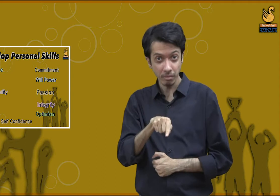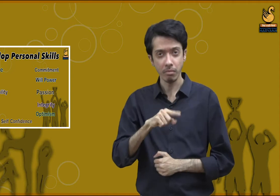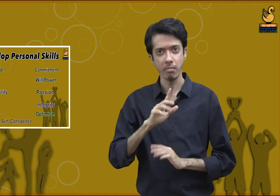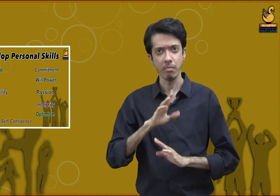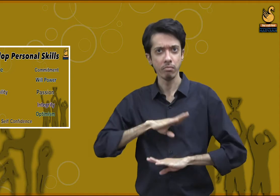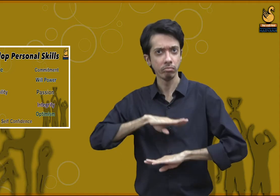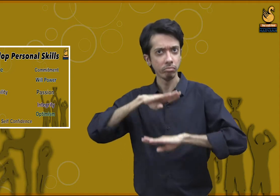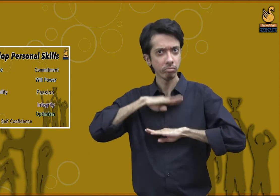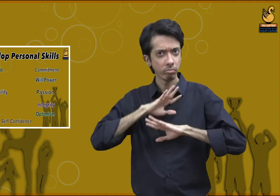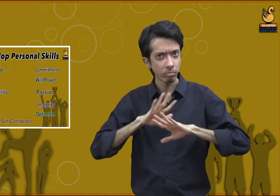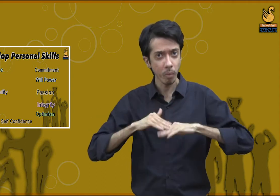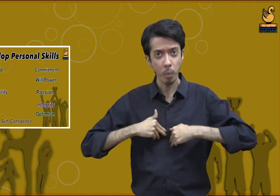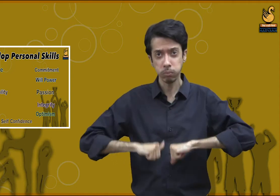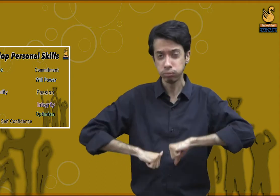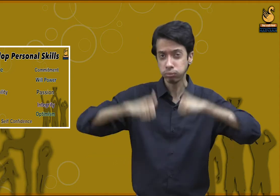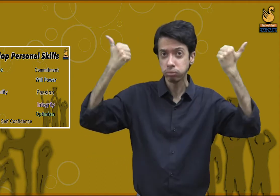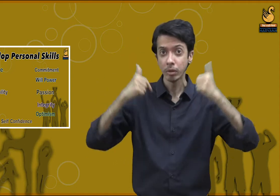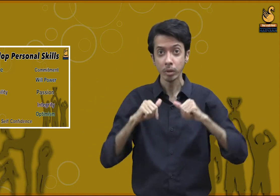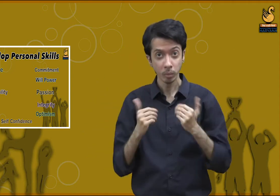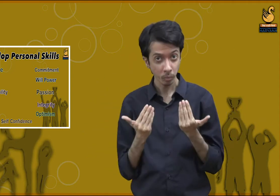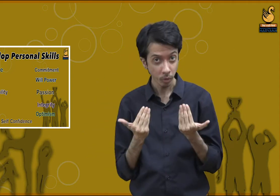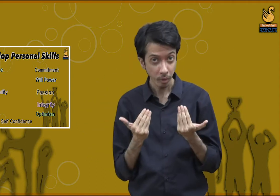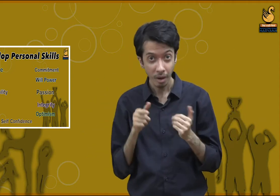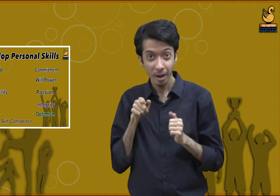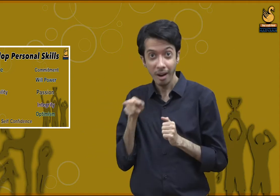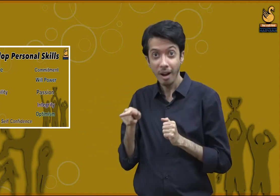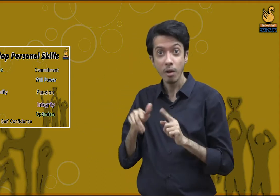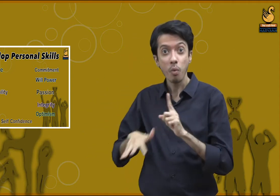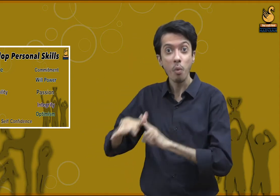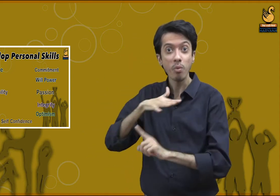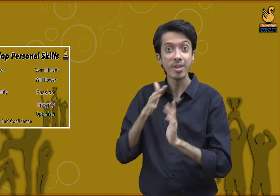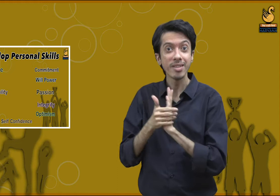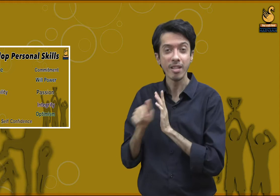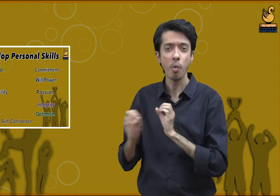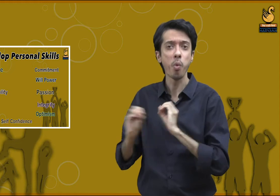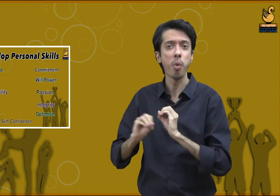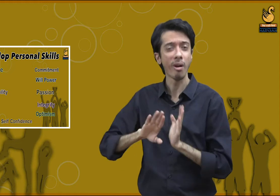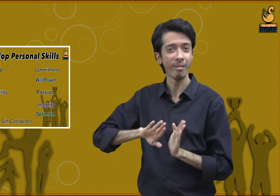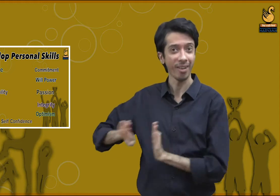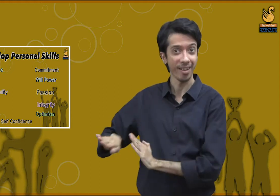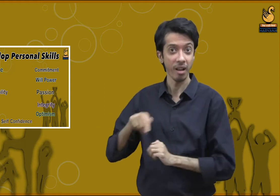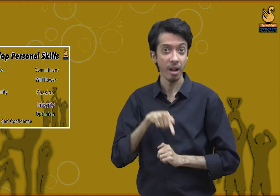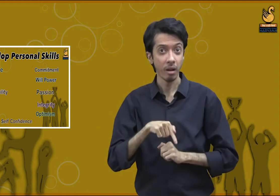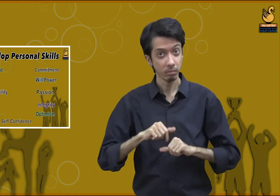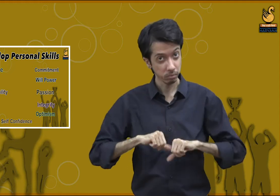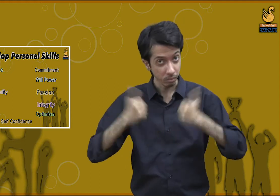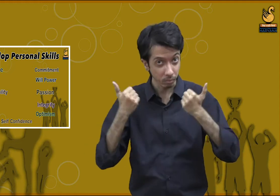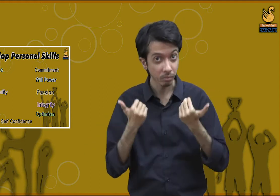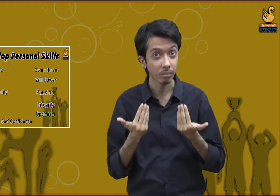If we did not have these skills do you think we could have been successful in normal life as well?